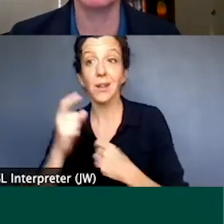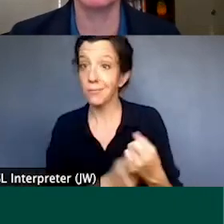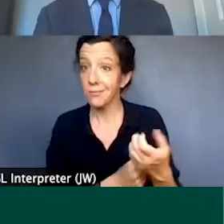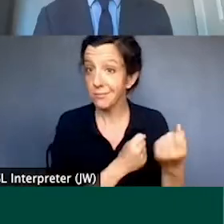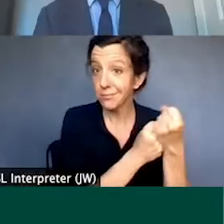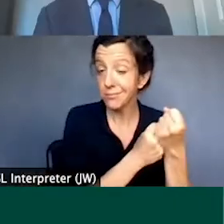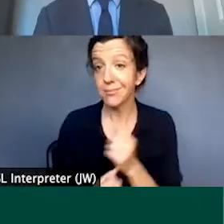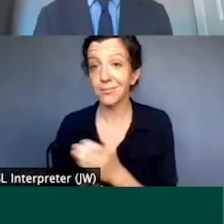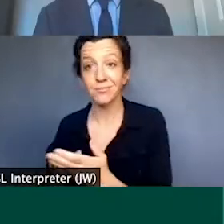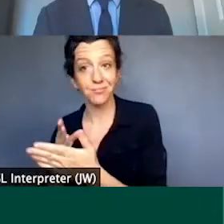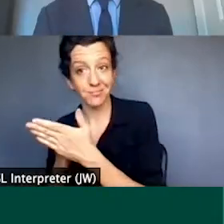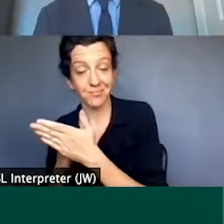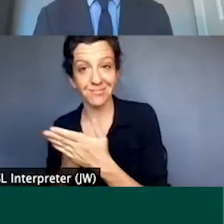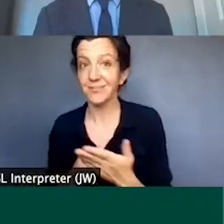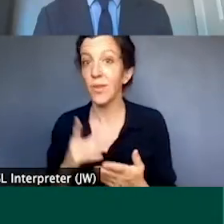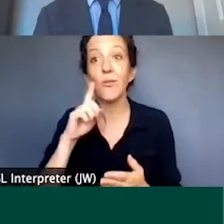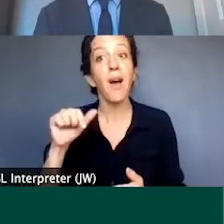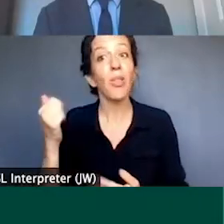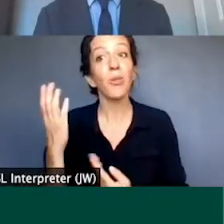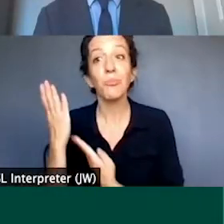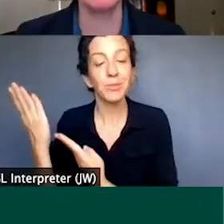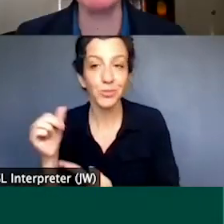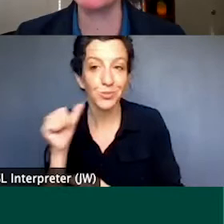No. Wow, that was succinct. Thank you.